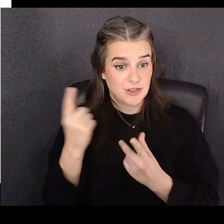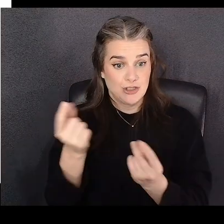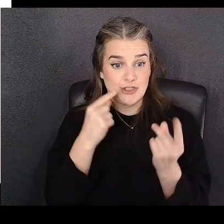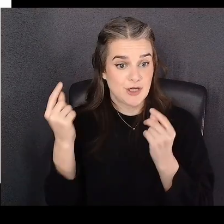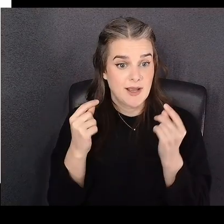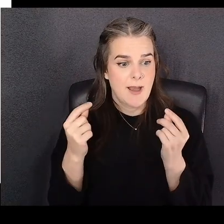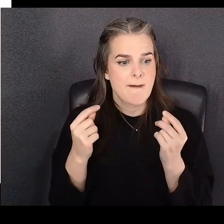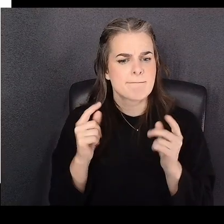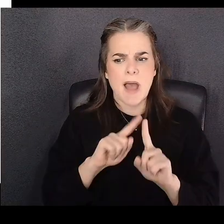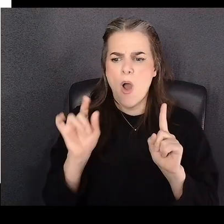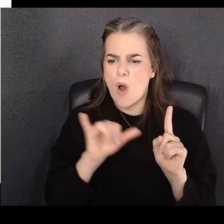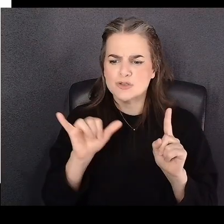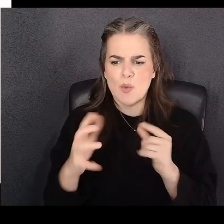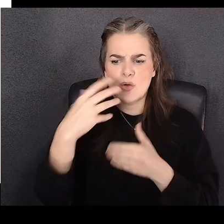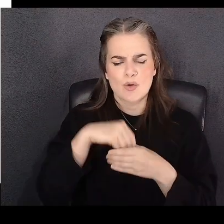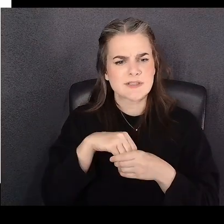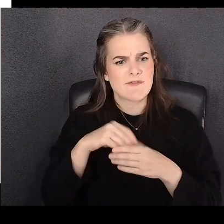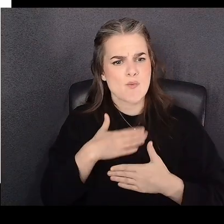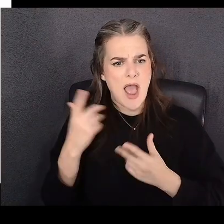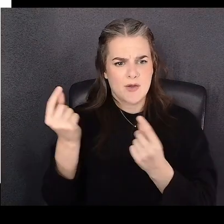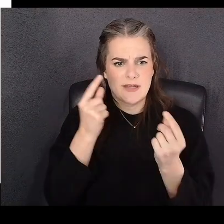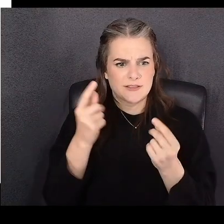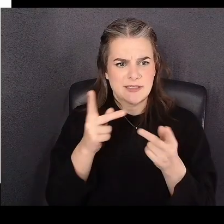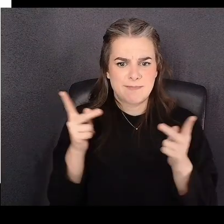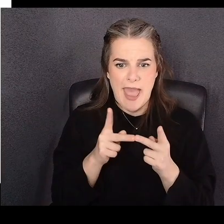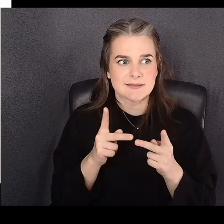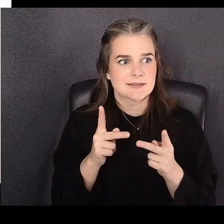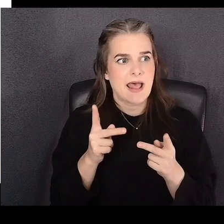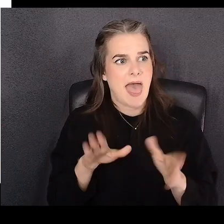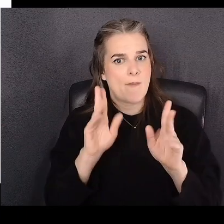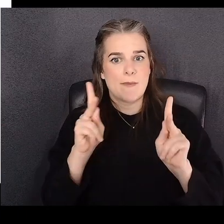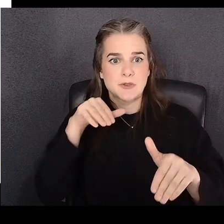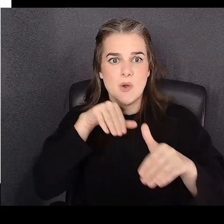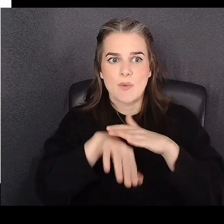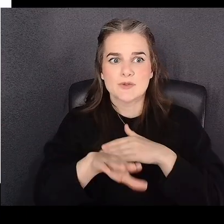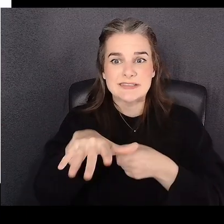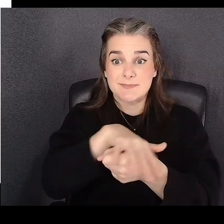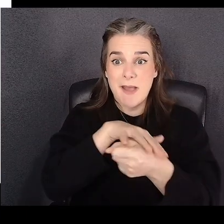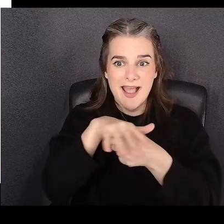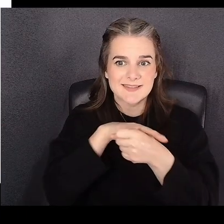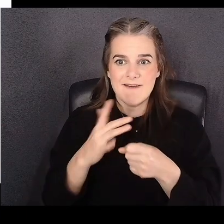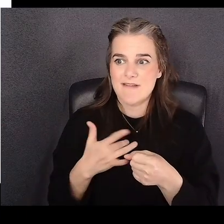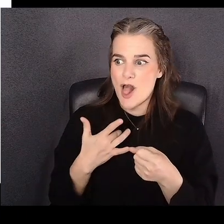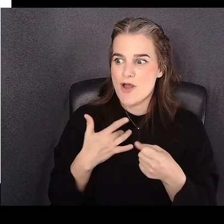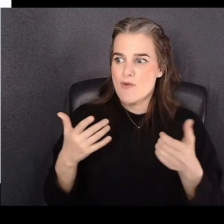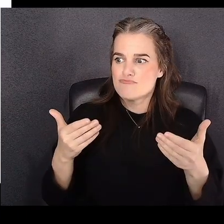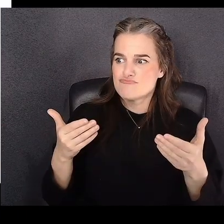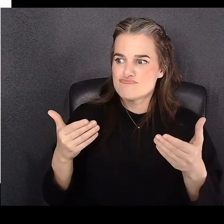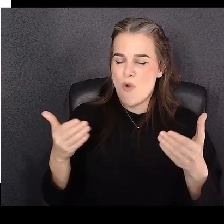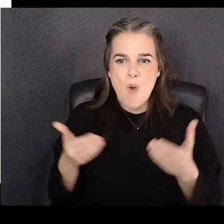people to go to any space and feel welcomed and have things available for them.